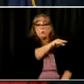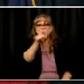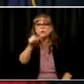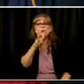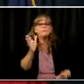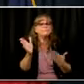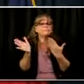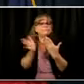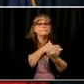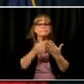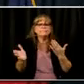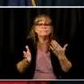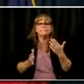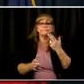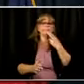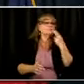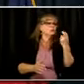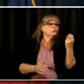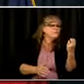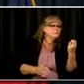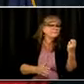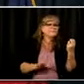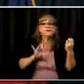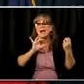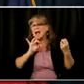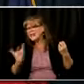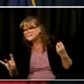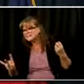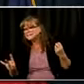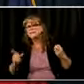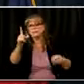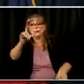because we we tell this to our kids and and i hope everybody tells it ears you don't need to be as